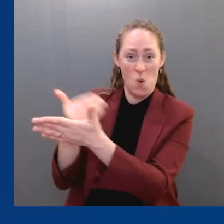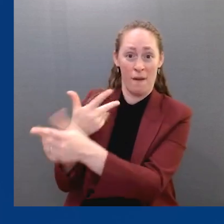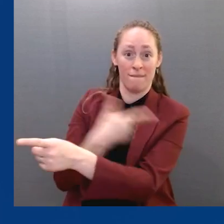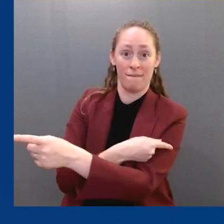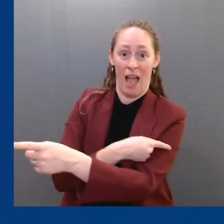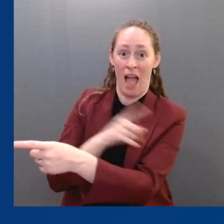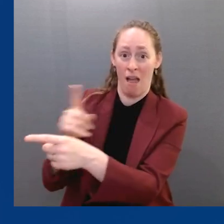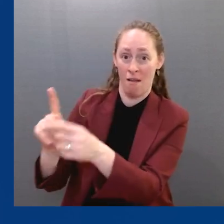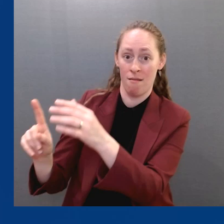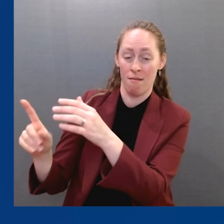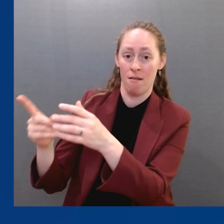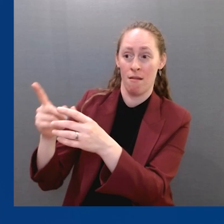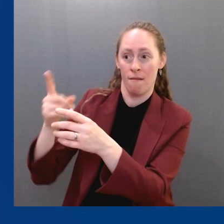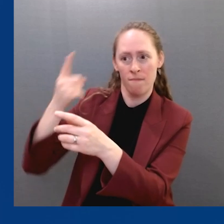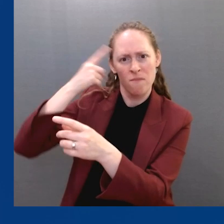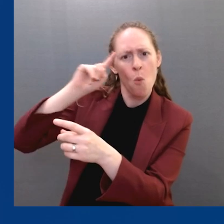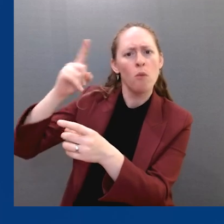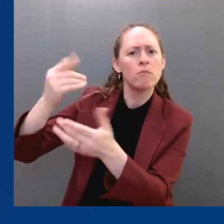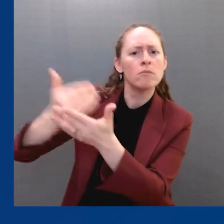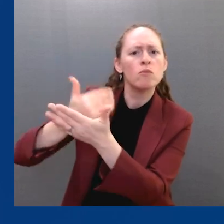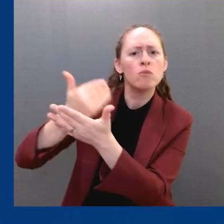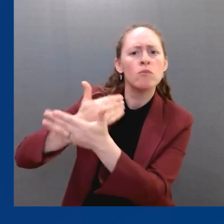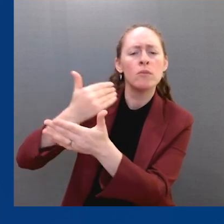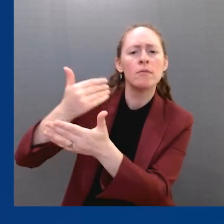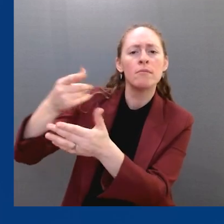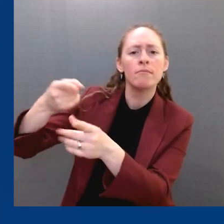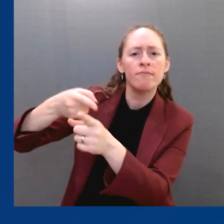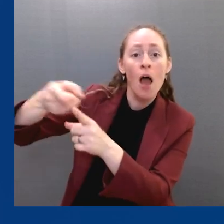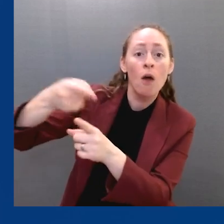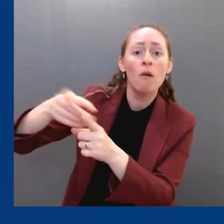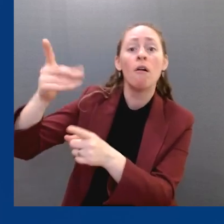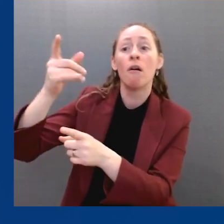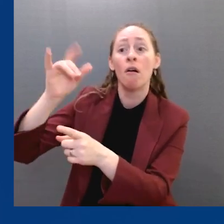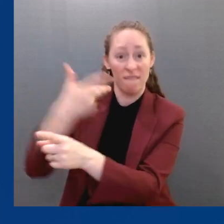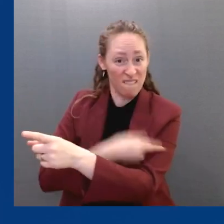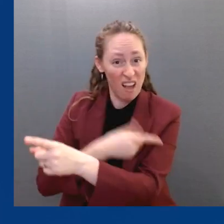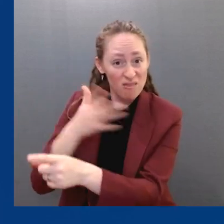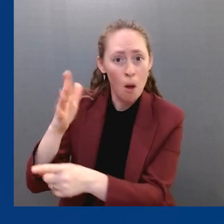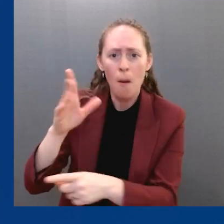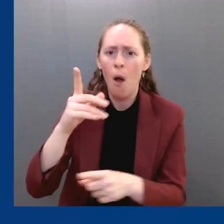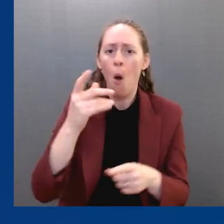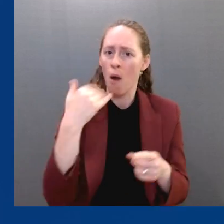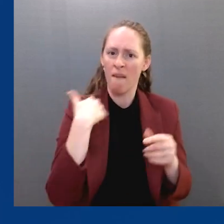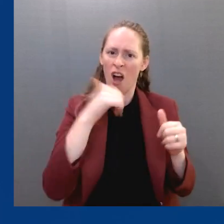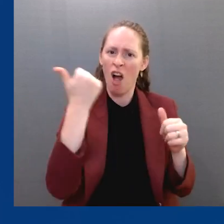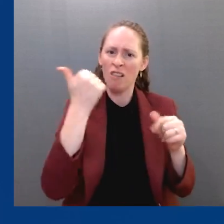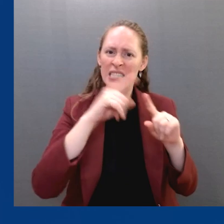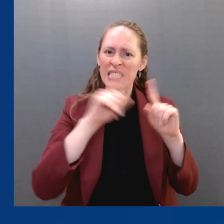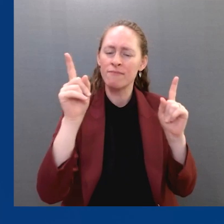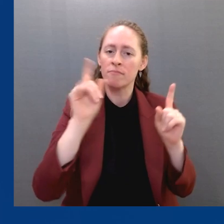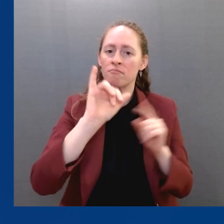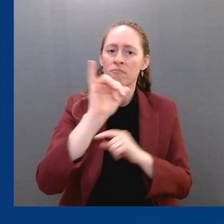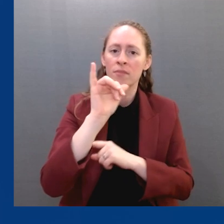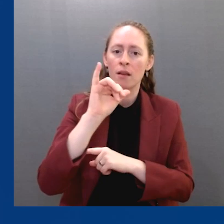for example, or a pan coronavirus vaccine. Why is there not a sort of similar Operation Warp Speed